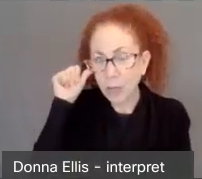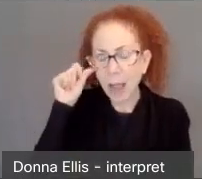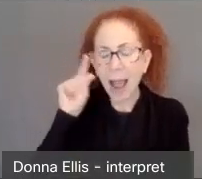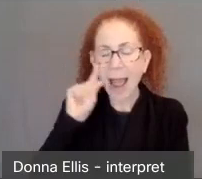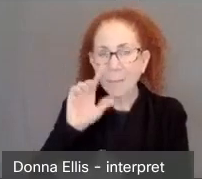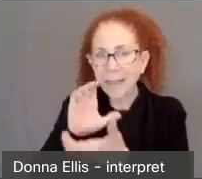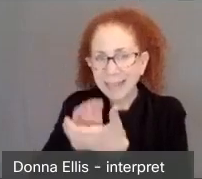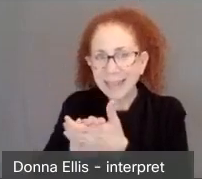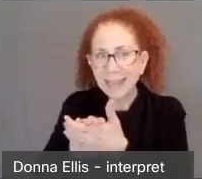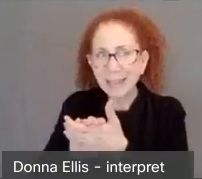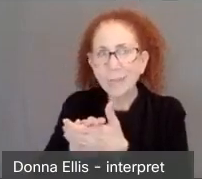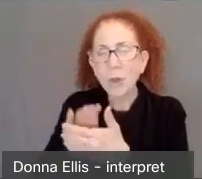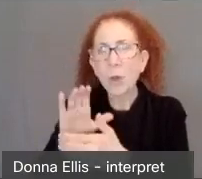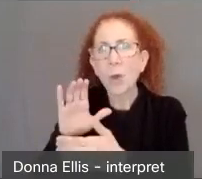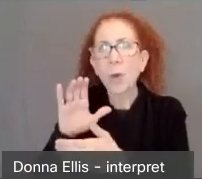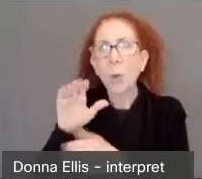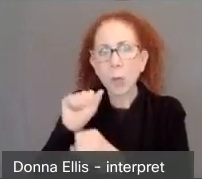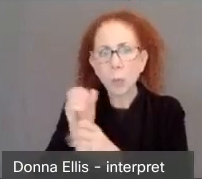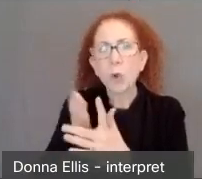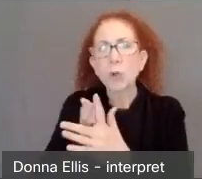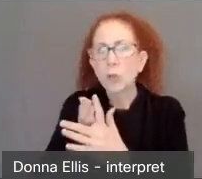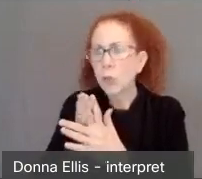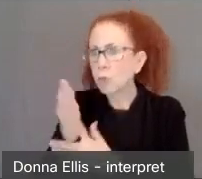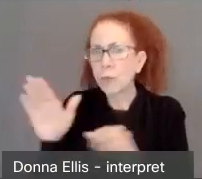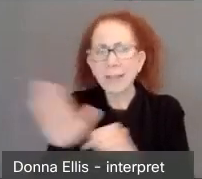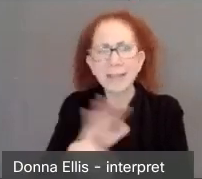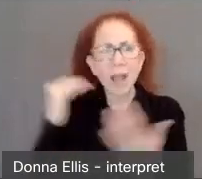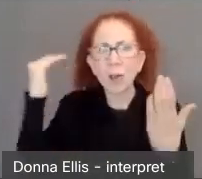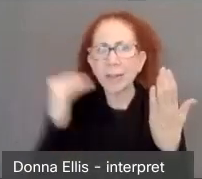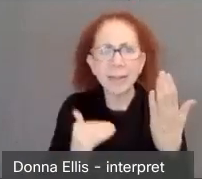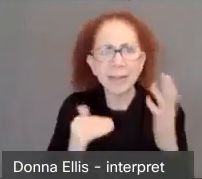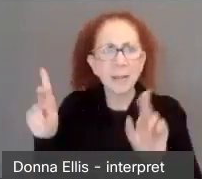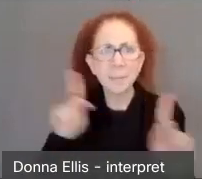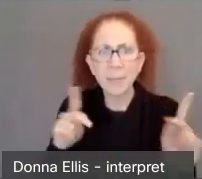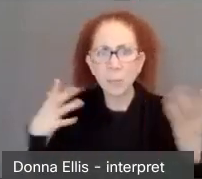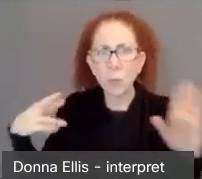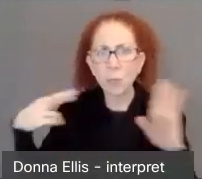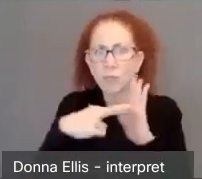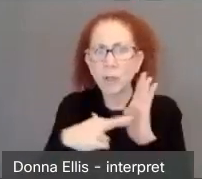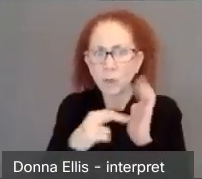we had worked through the entire list of people that had registered with us. Some of